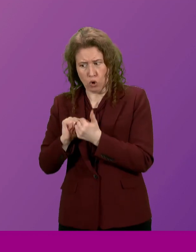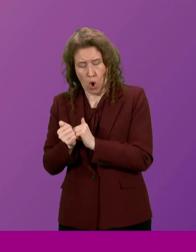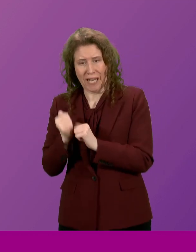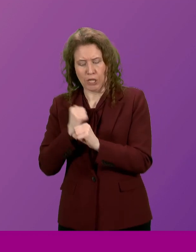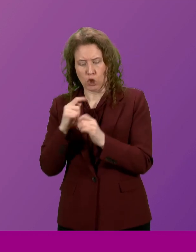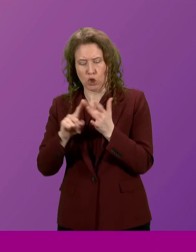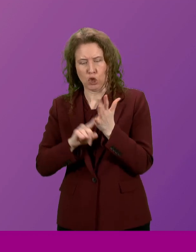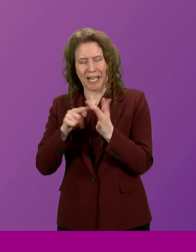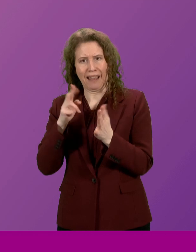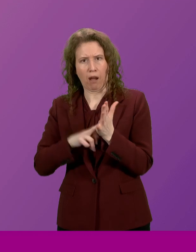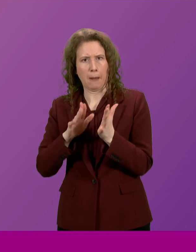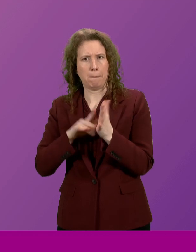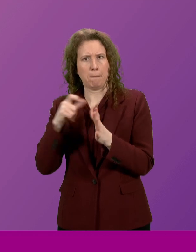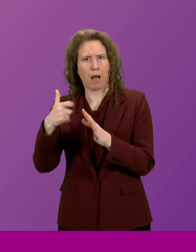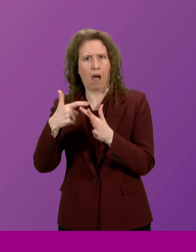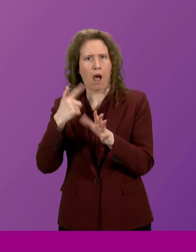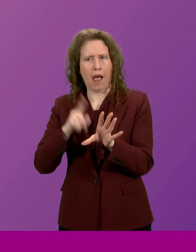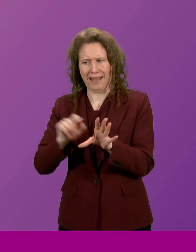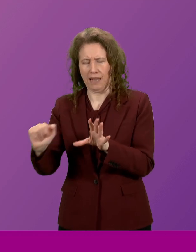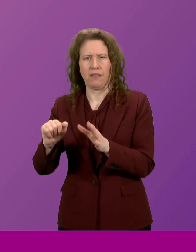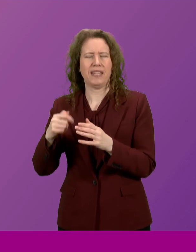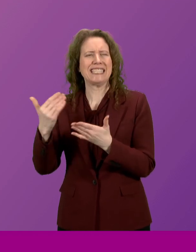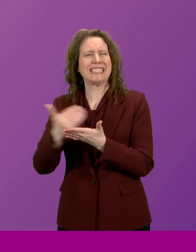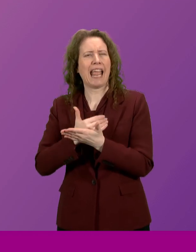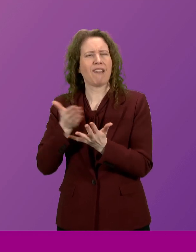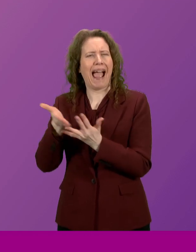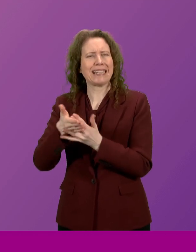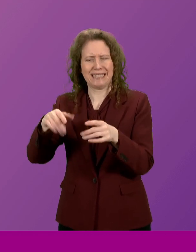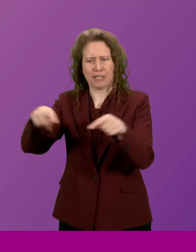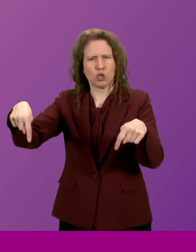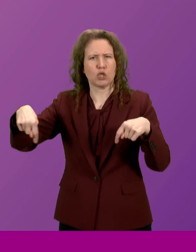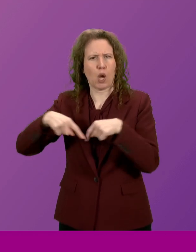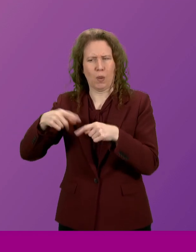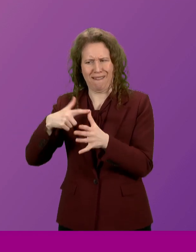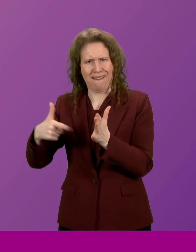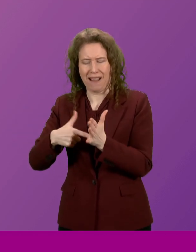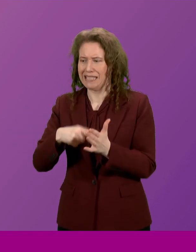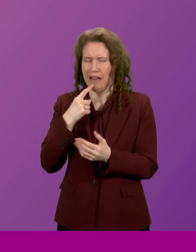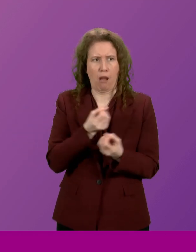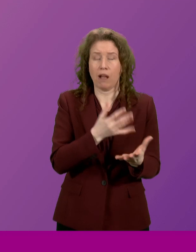Act 2024 are grossly misleading. Emboldened by Mr Vance’s comments, anti-choice groups have